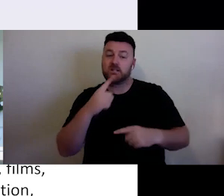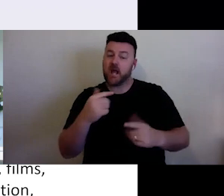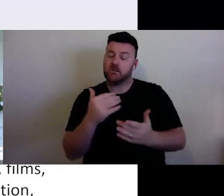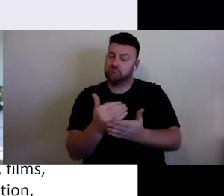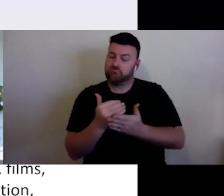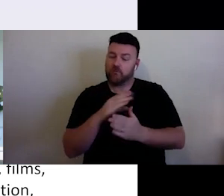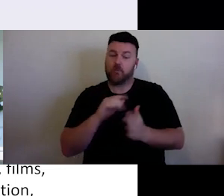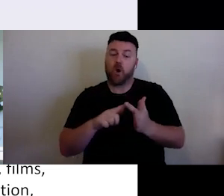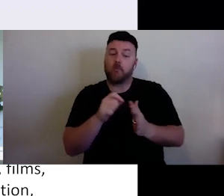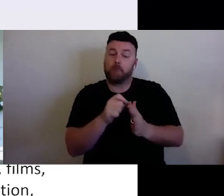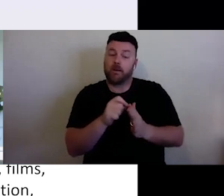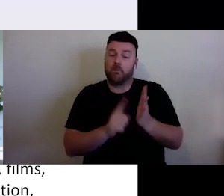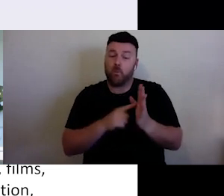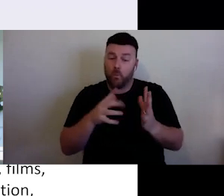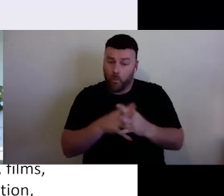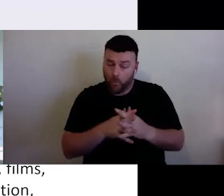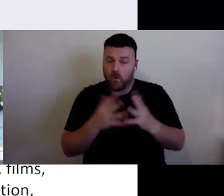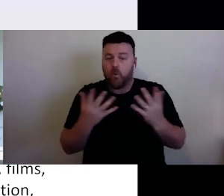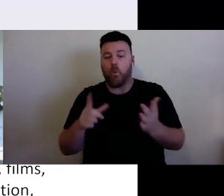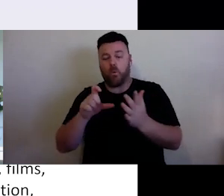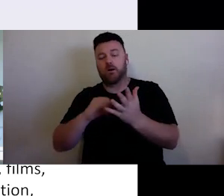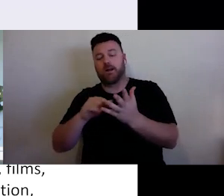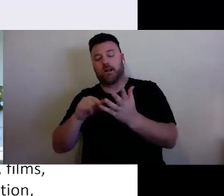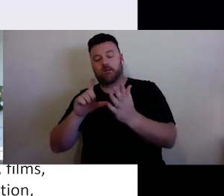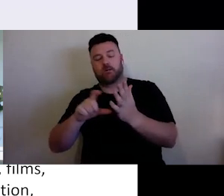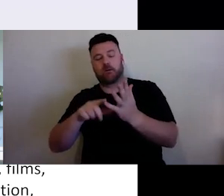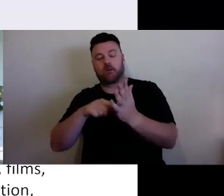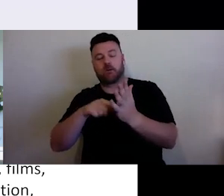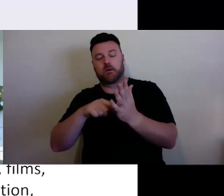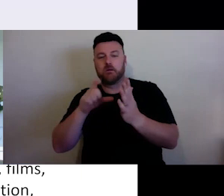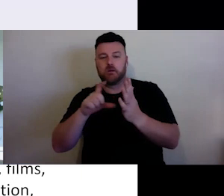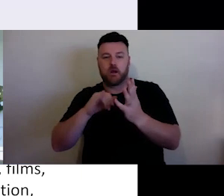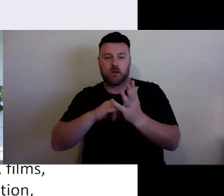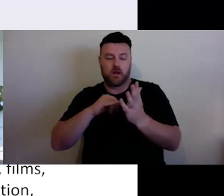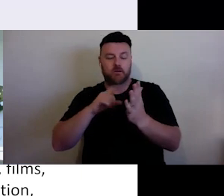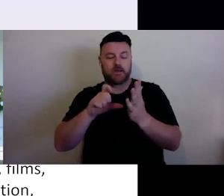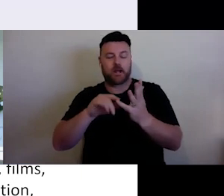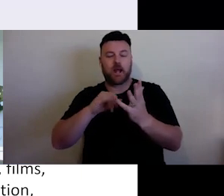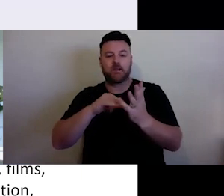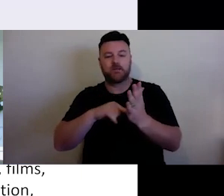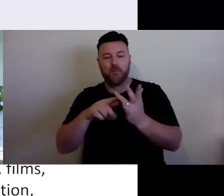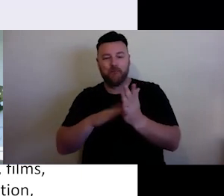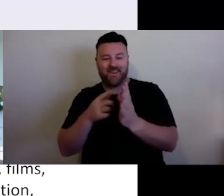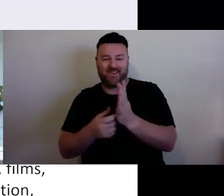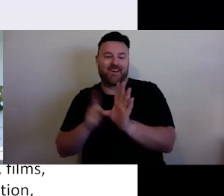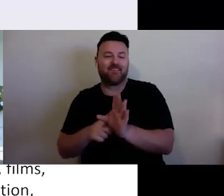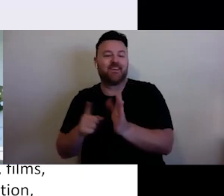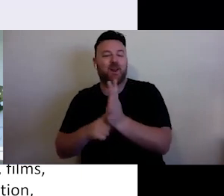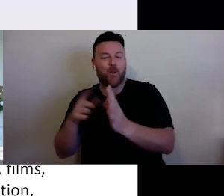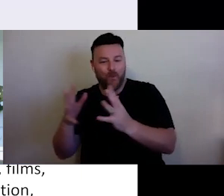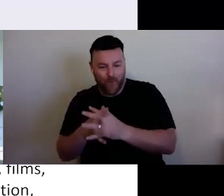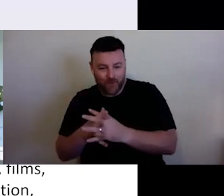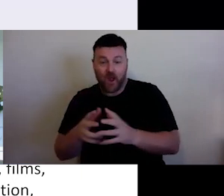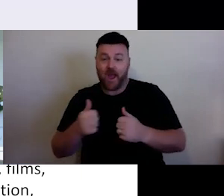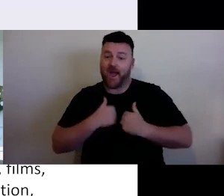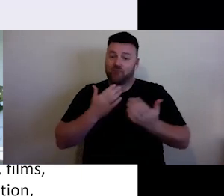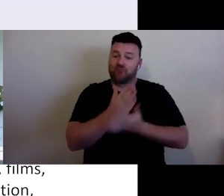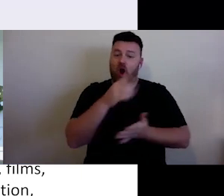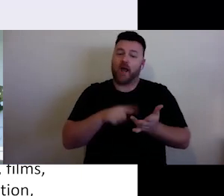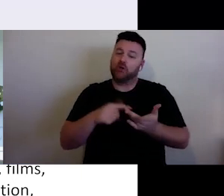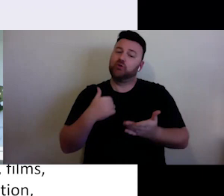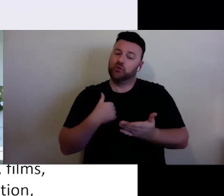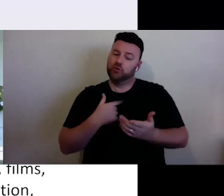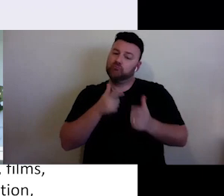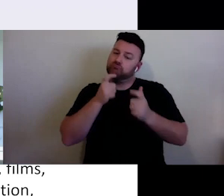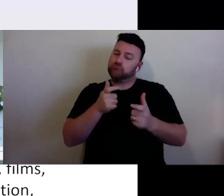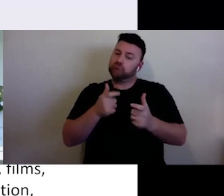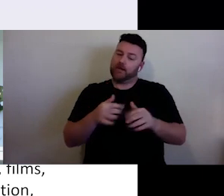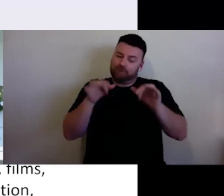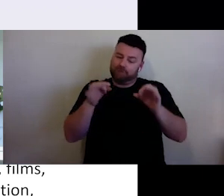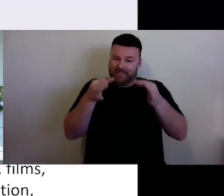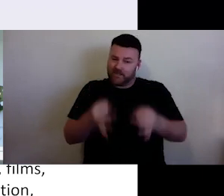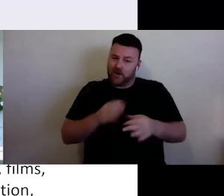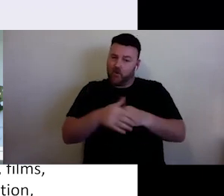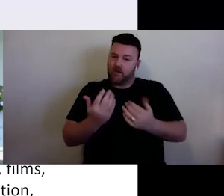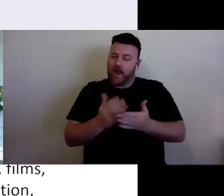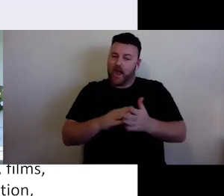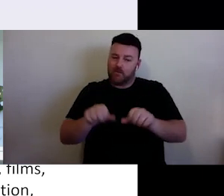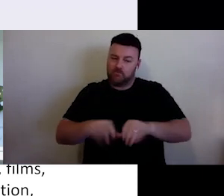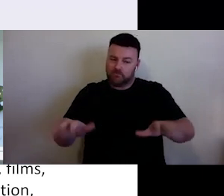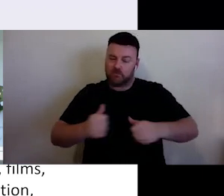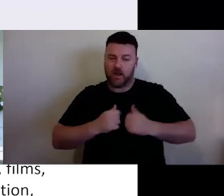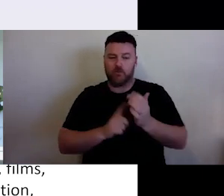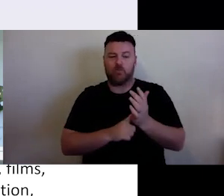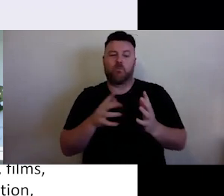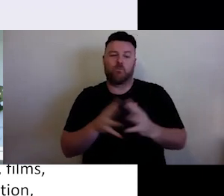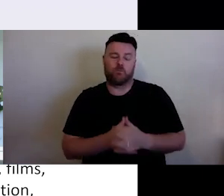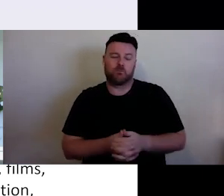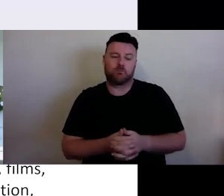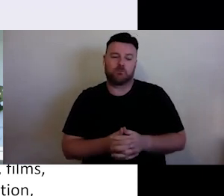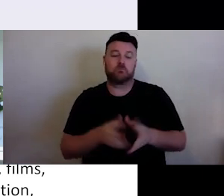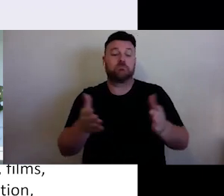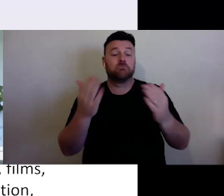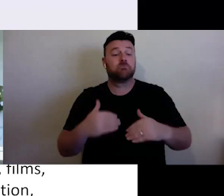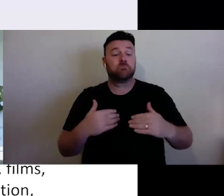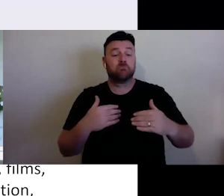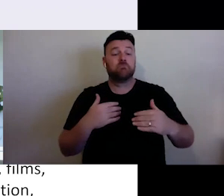property laws and customary laws. It says "we reserve the right to